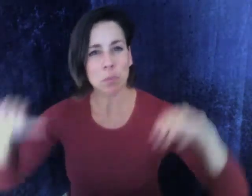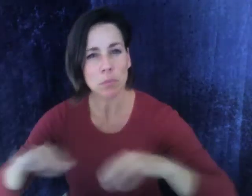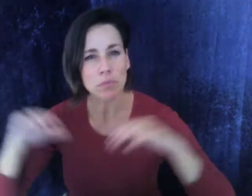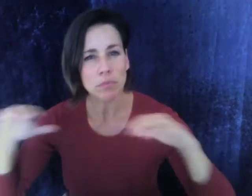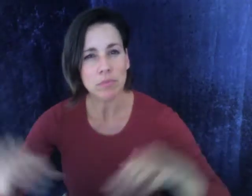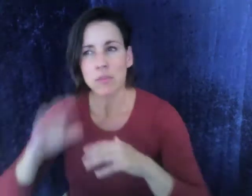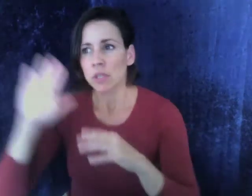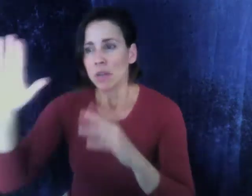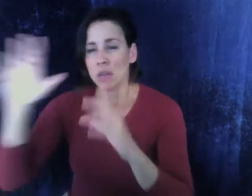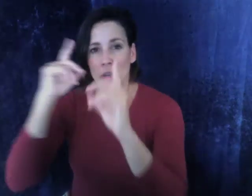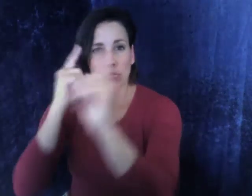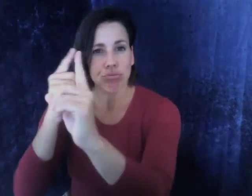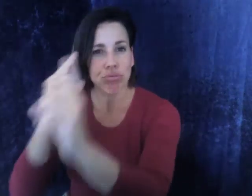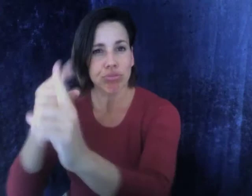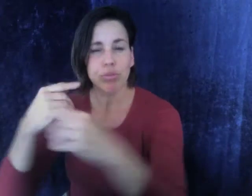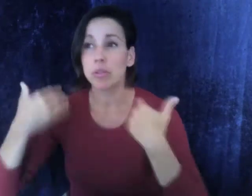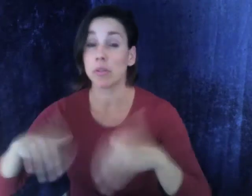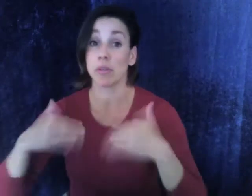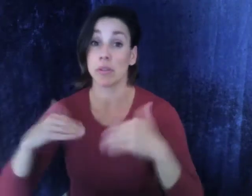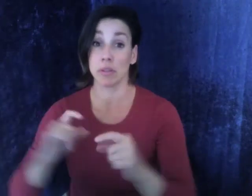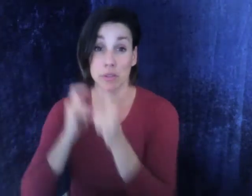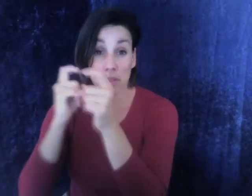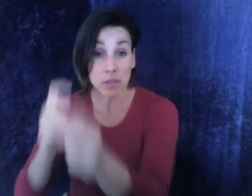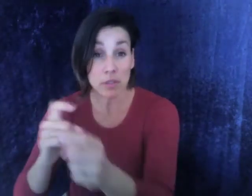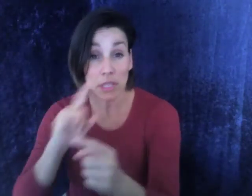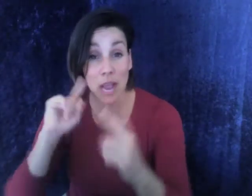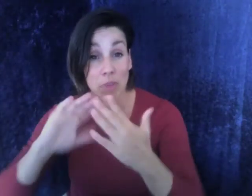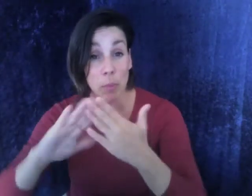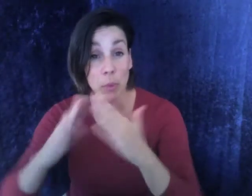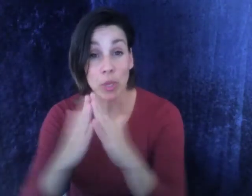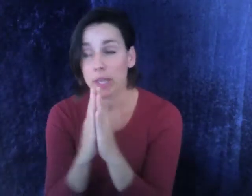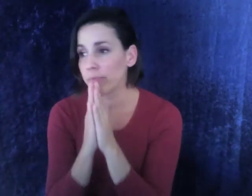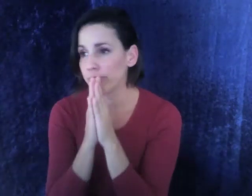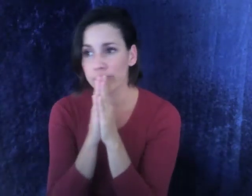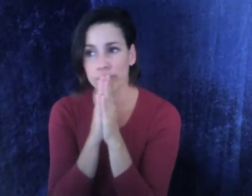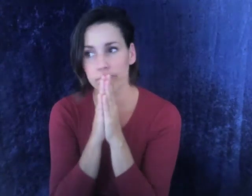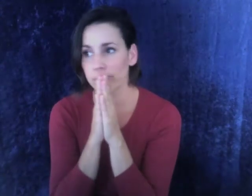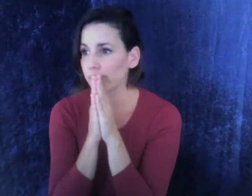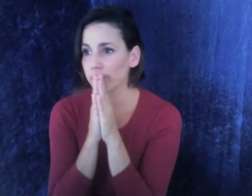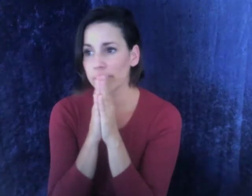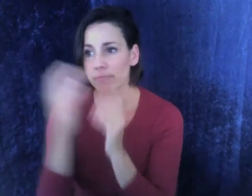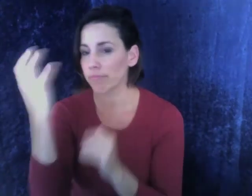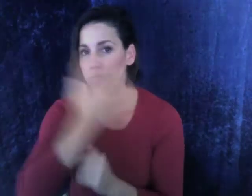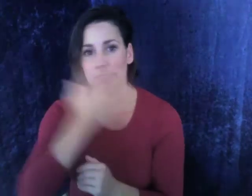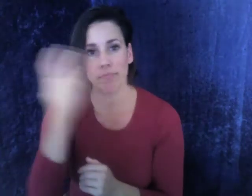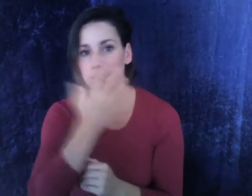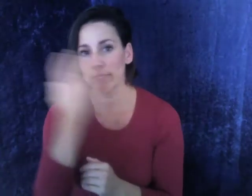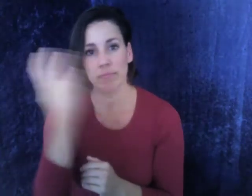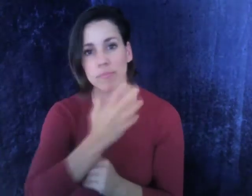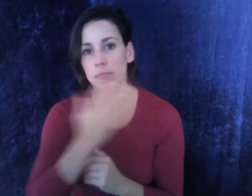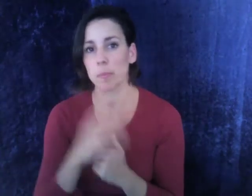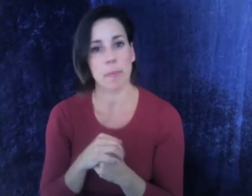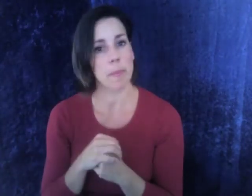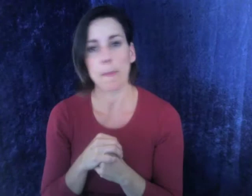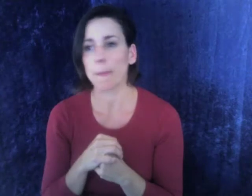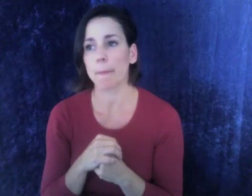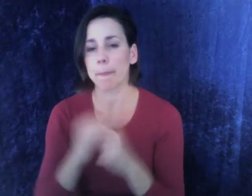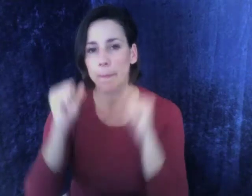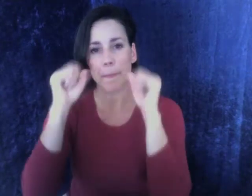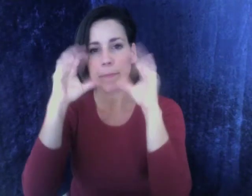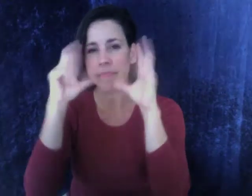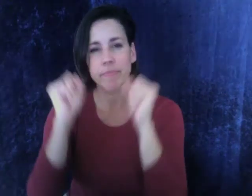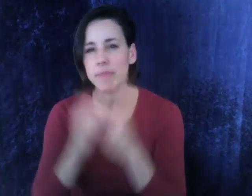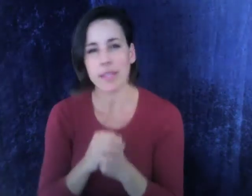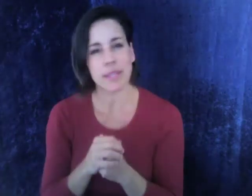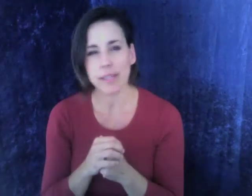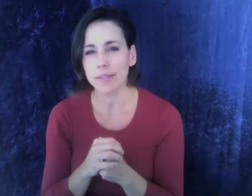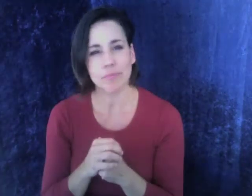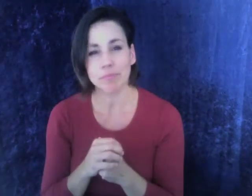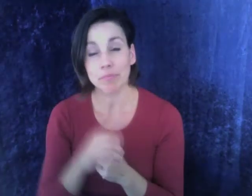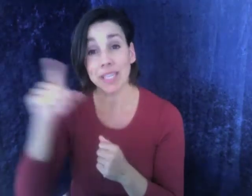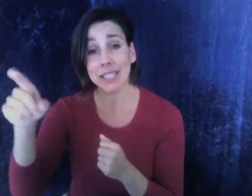Clerc's life mission and his contributions to the Deaf community was amazing.